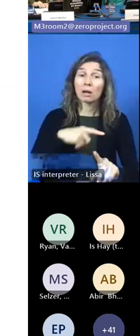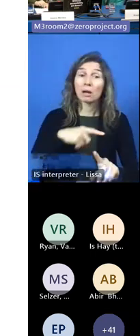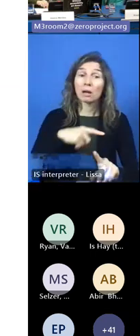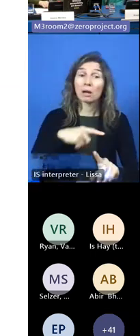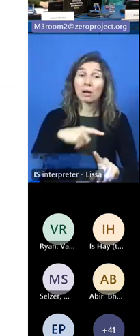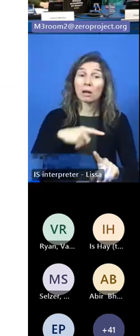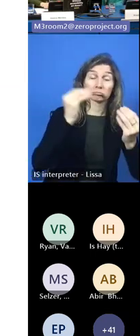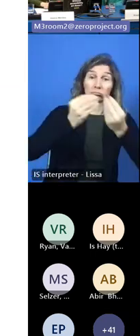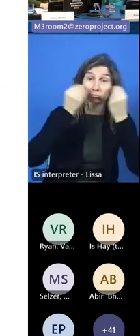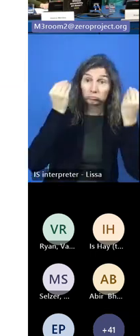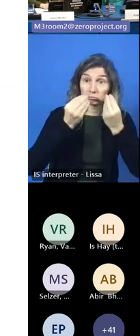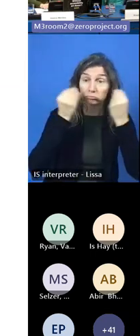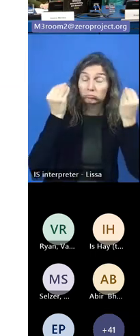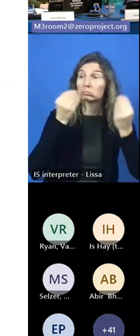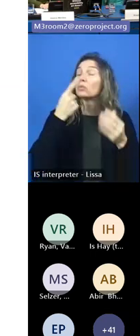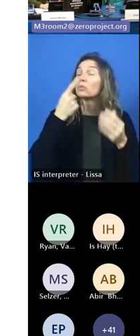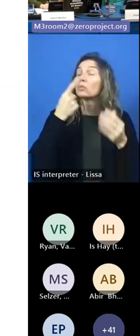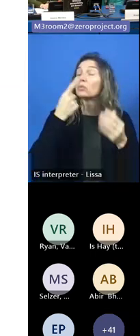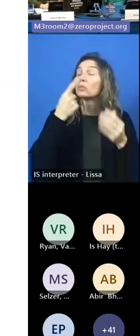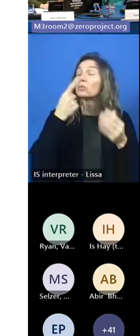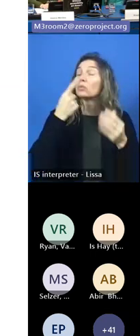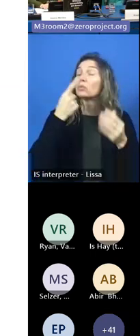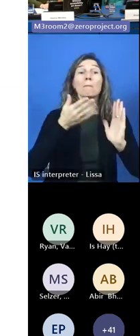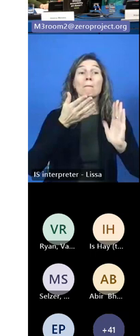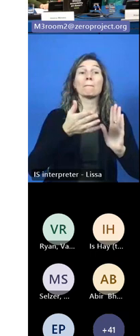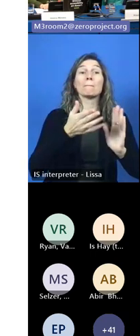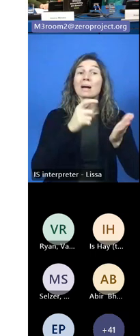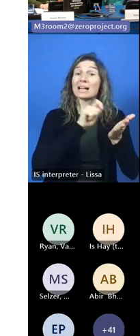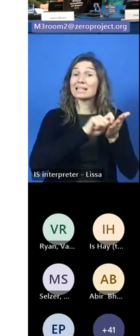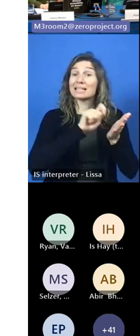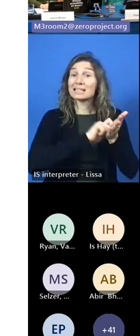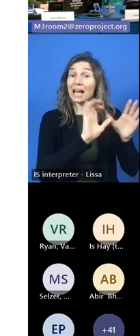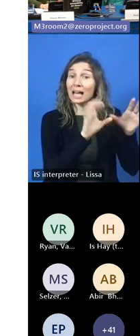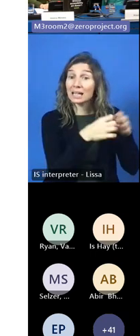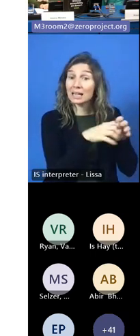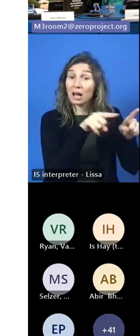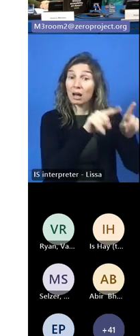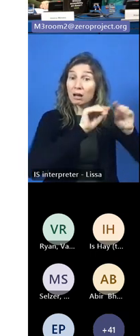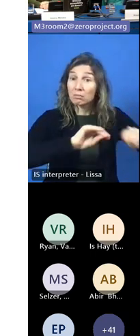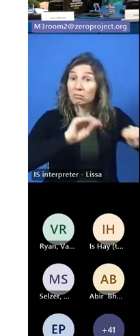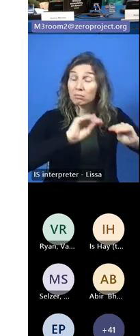for instance, the course promoted by the Secretariat, in order to become